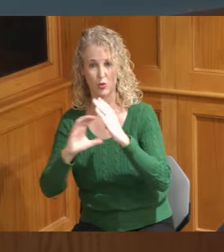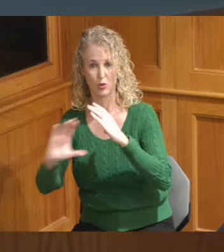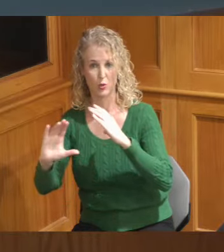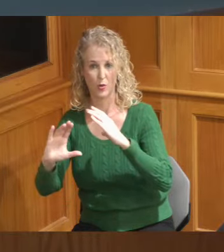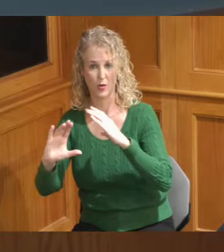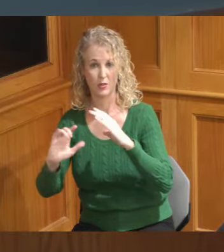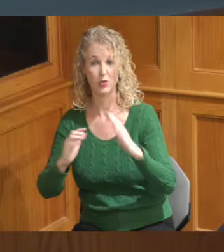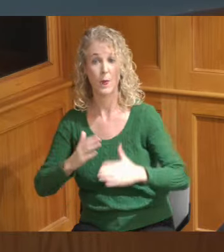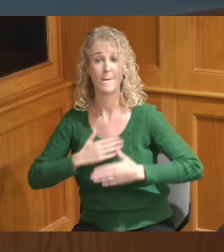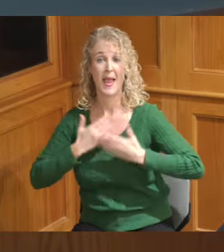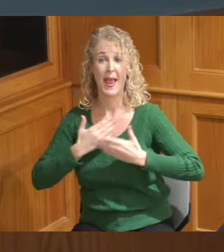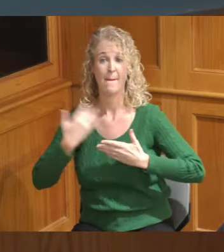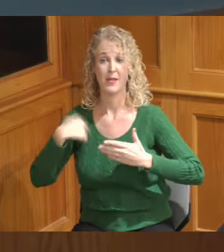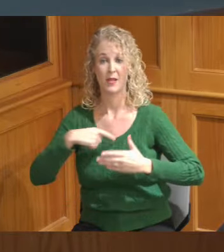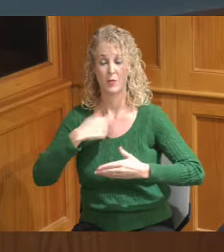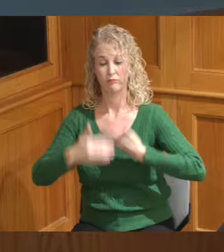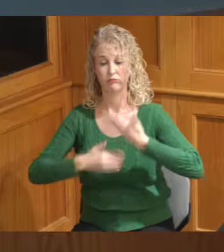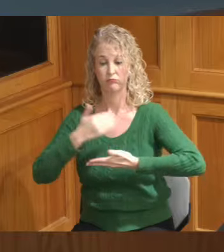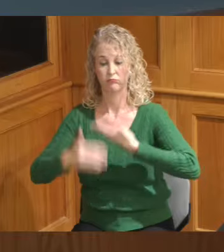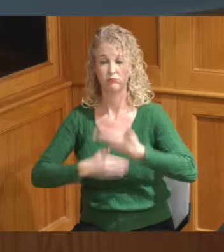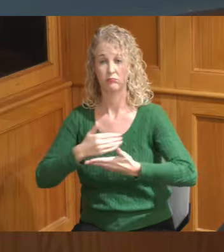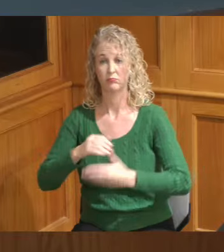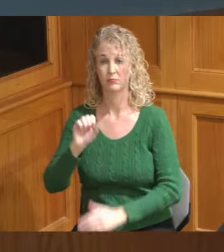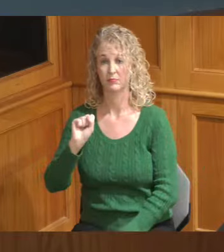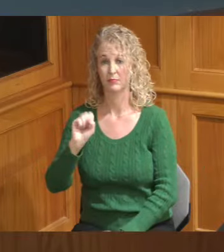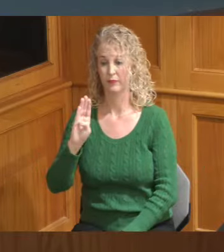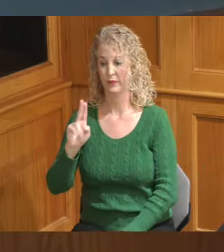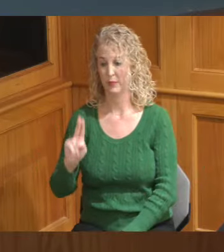that we are moving forward on that. And then the SBU program. We always talk about this,